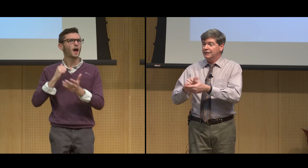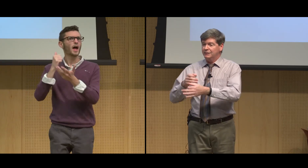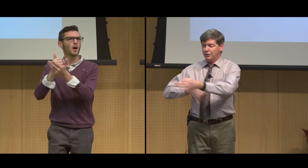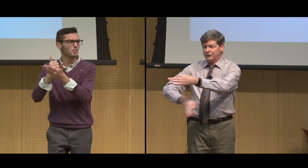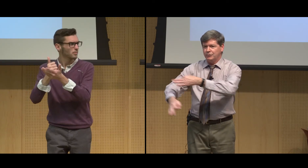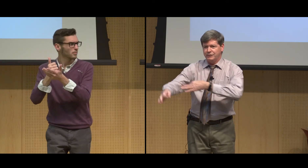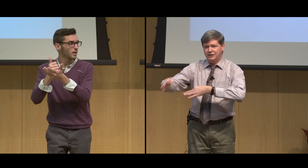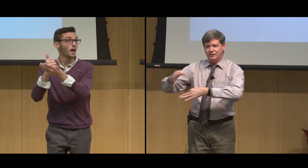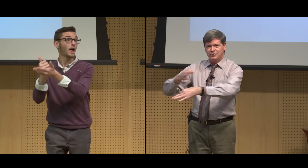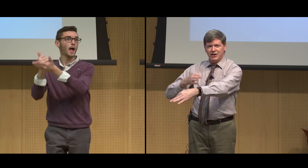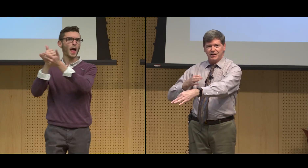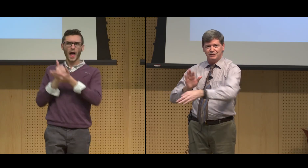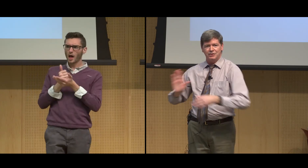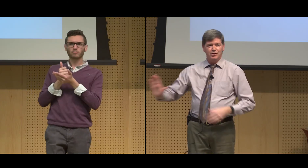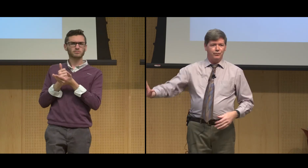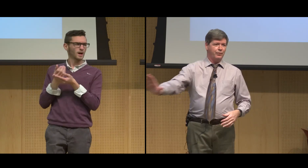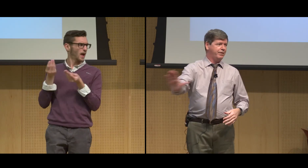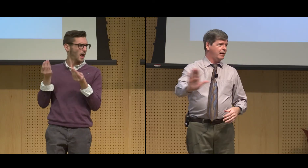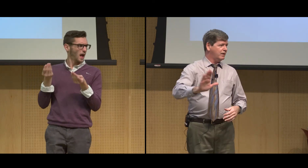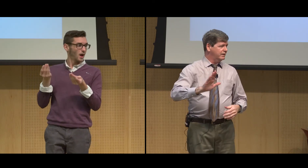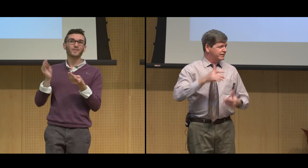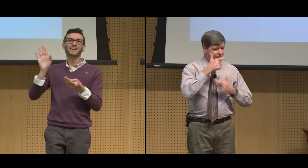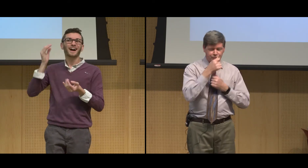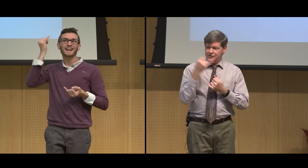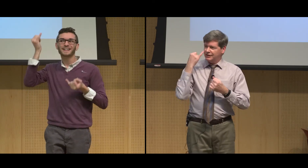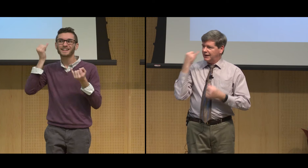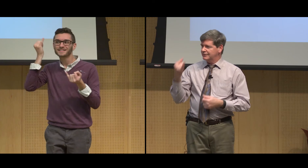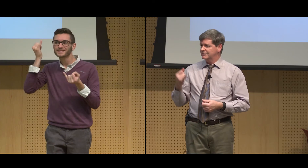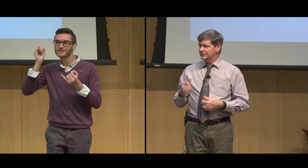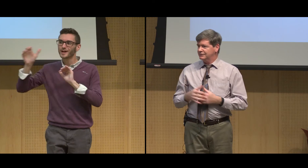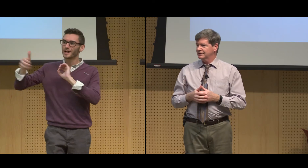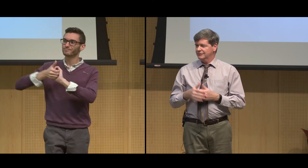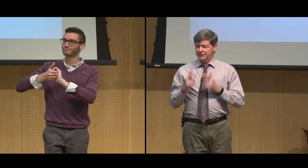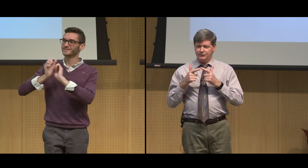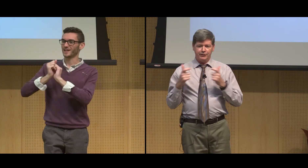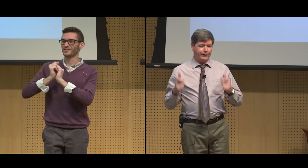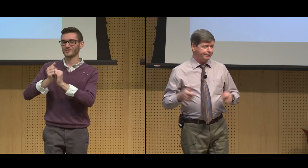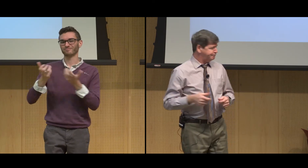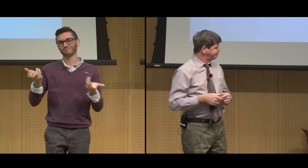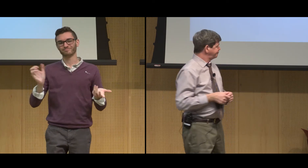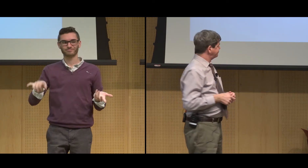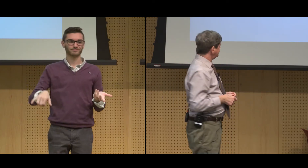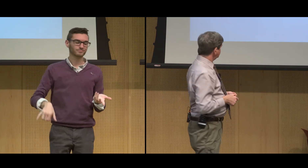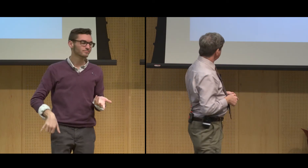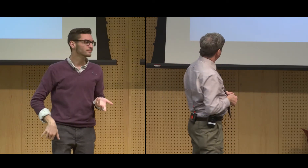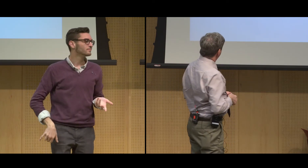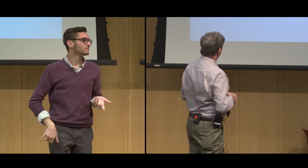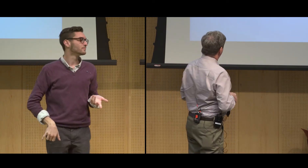sort of in exchange for their interesting ideas, et cetera.